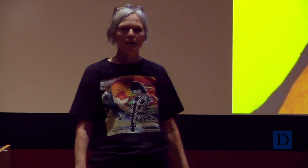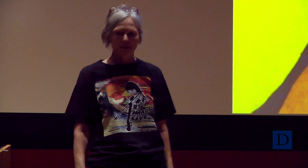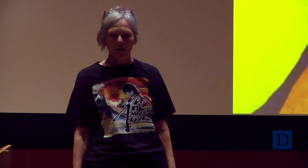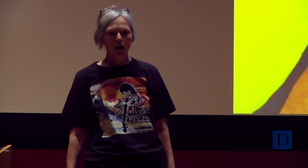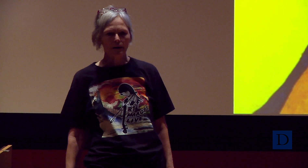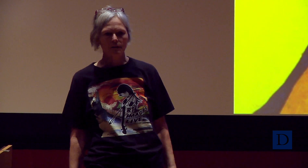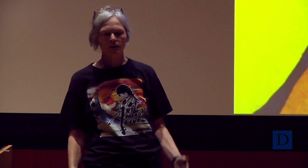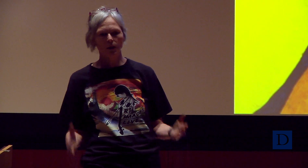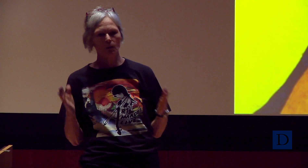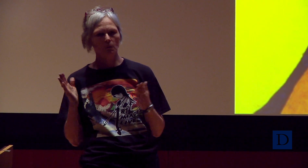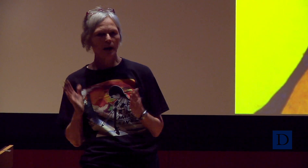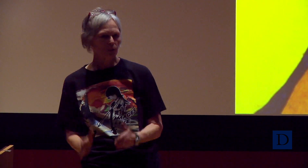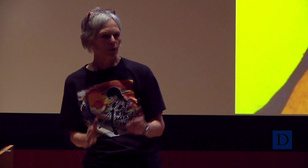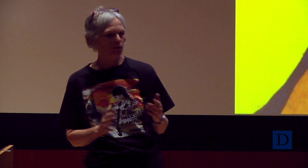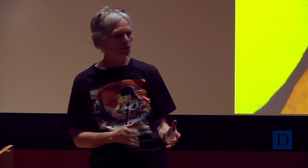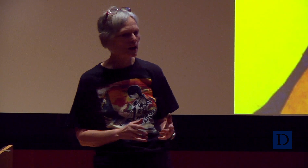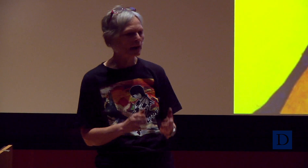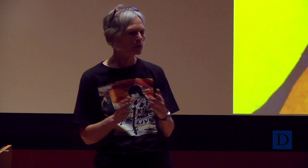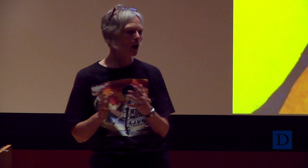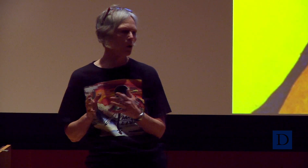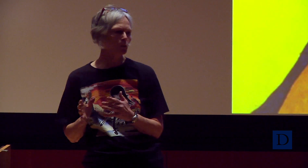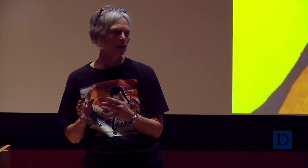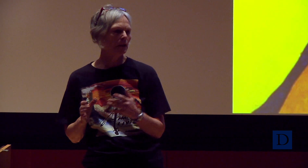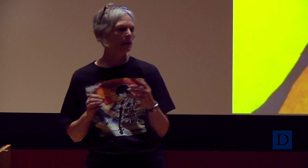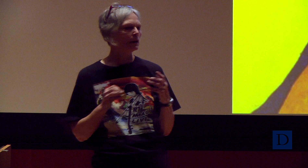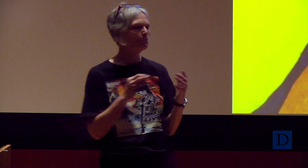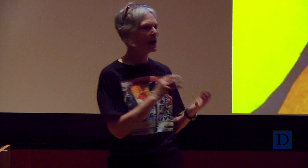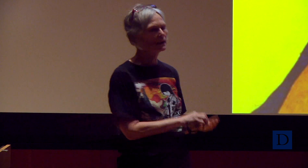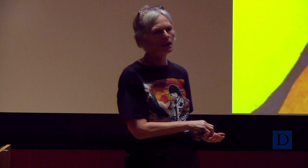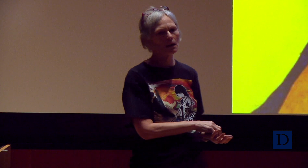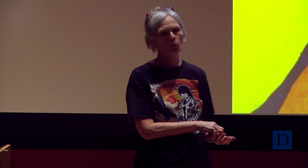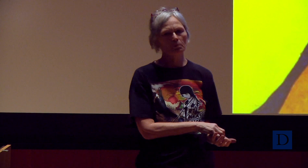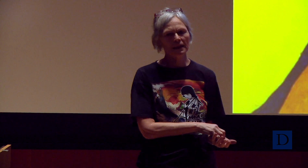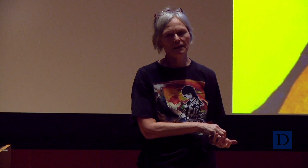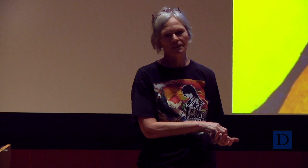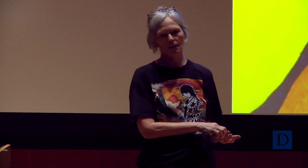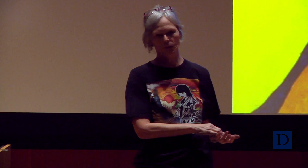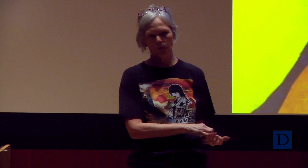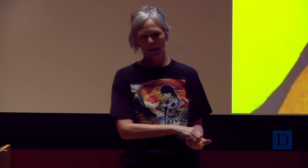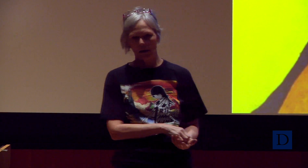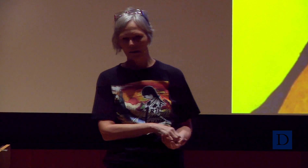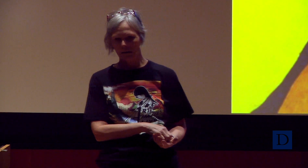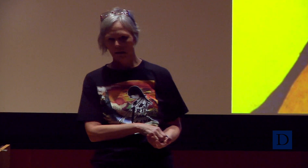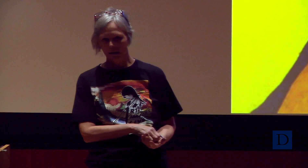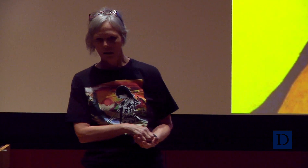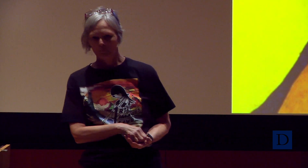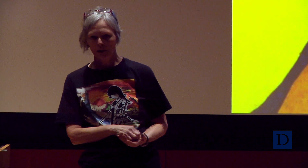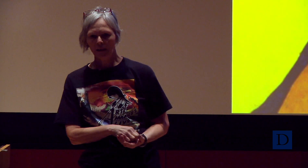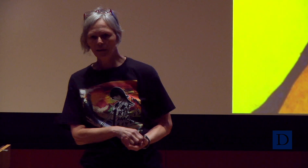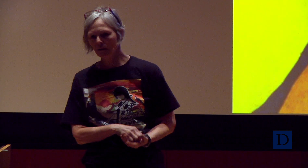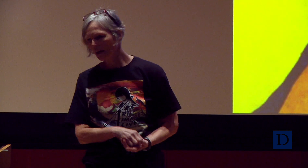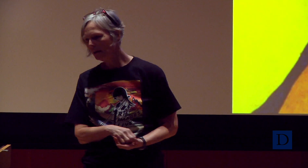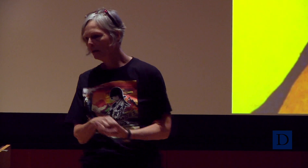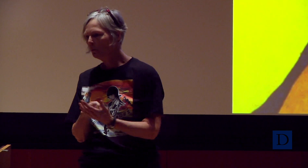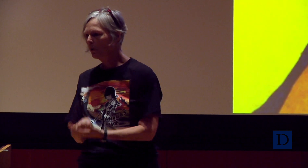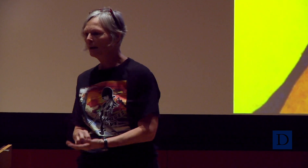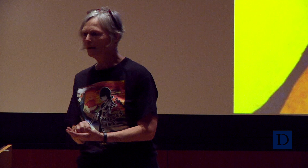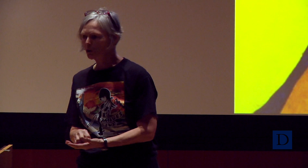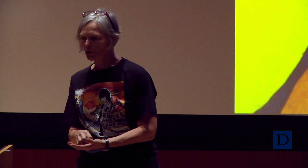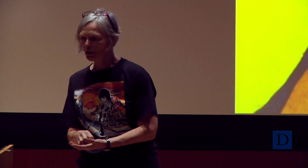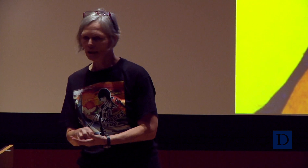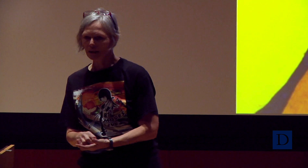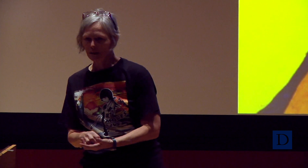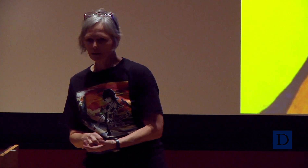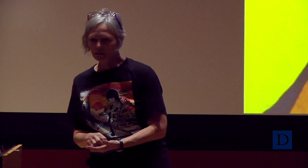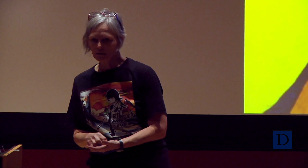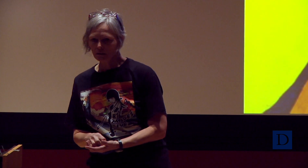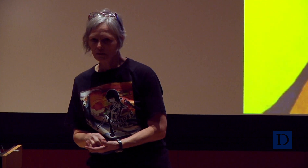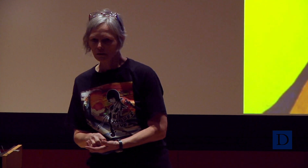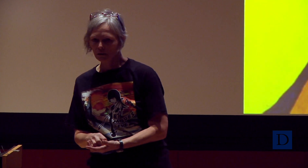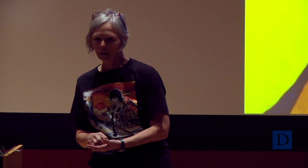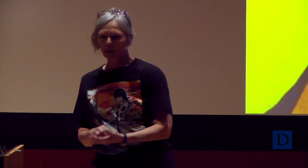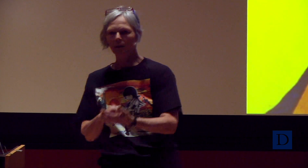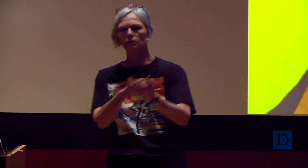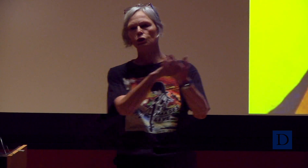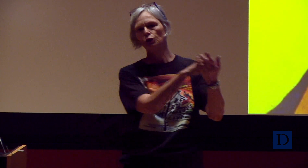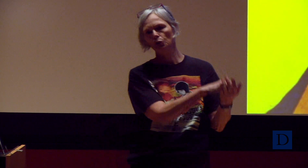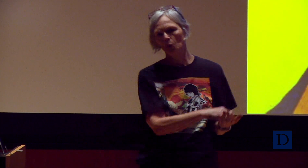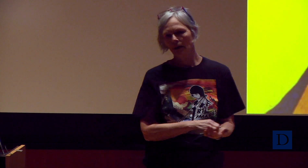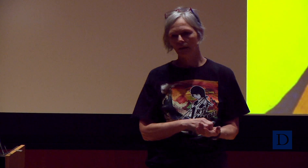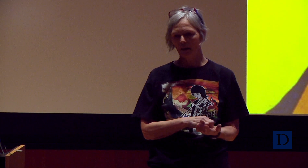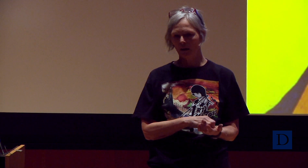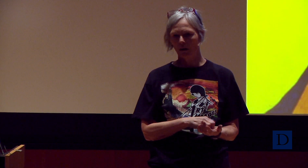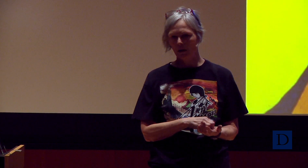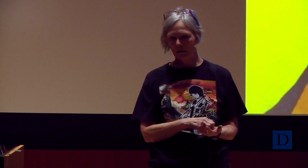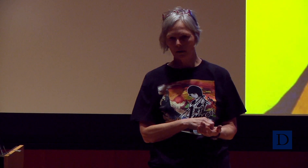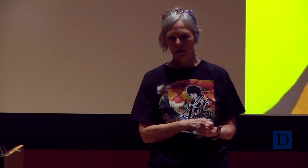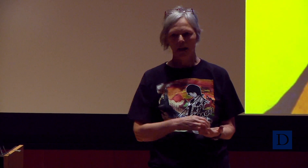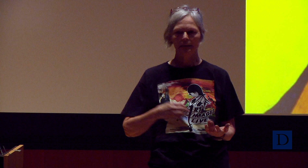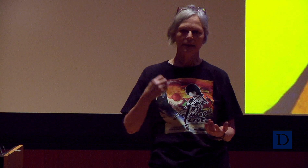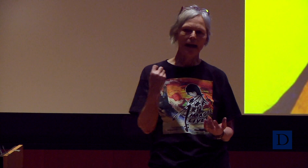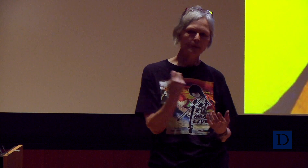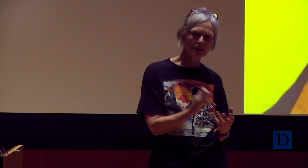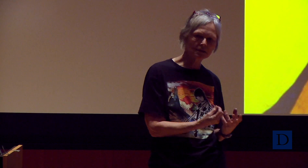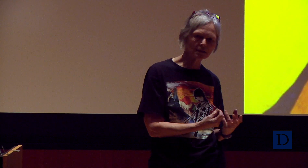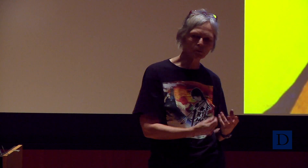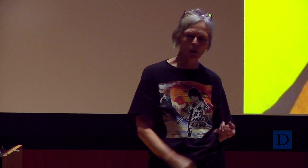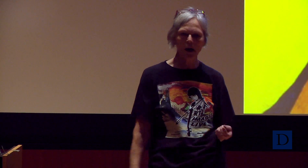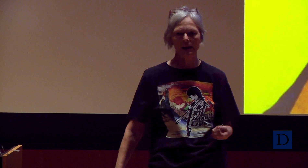it’s hard, so I’ve learned to adapt not only my means of doing art, but integrating whatever it is into the art, adapting the supplies,